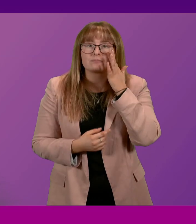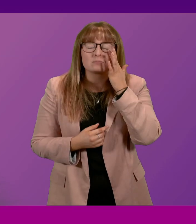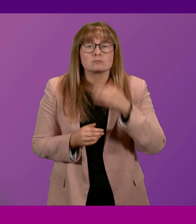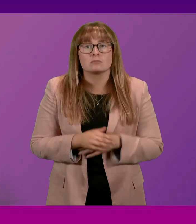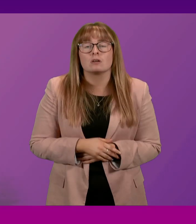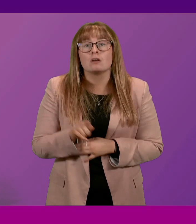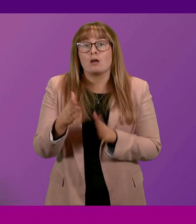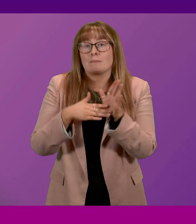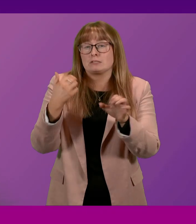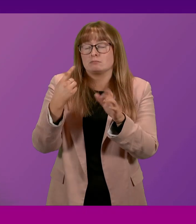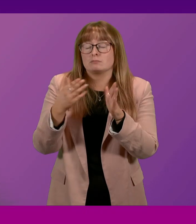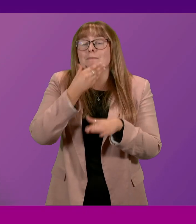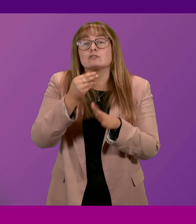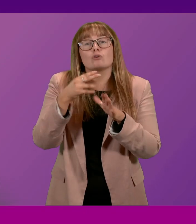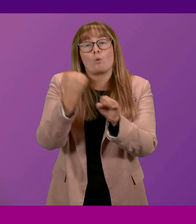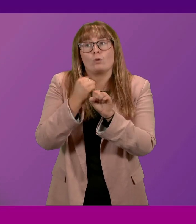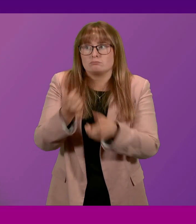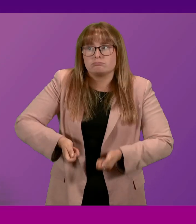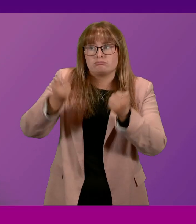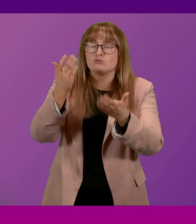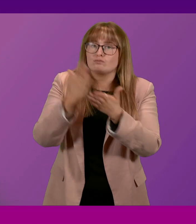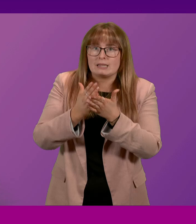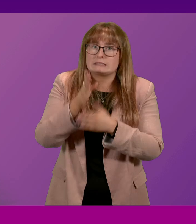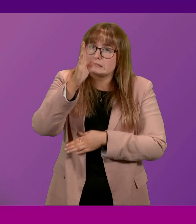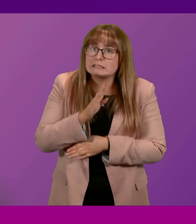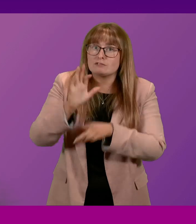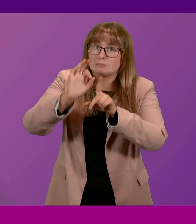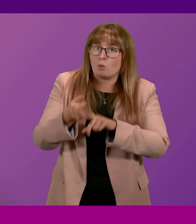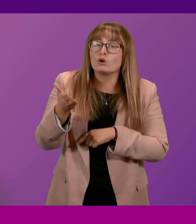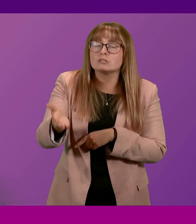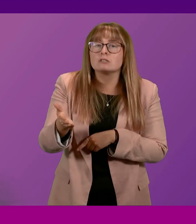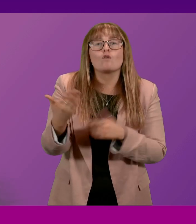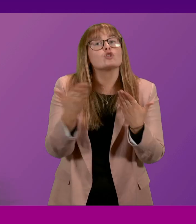Mr Golden has raised a significant and serious issue. On the general position,